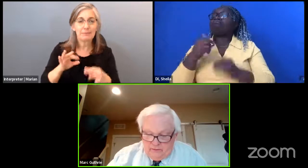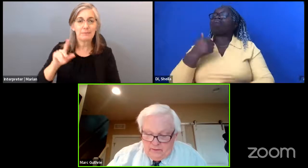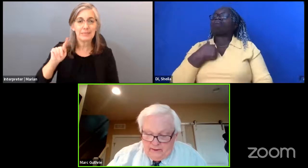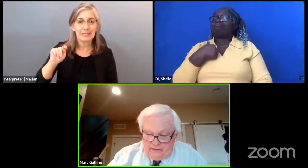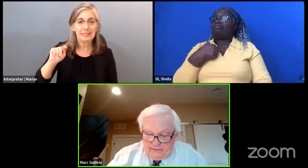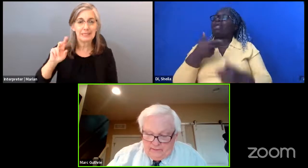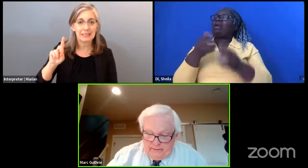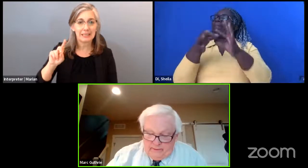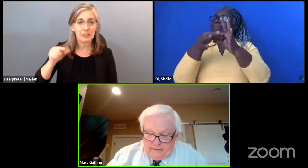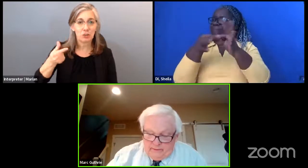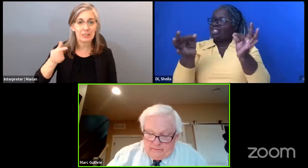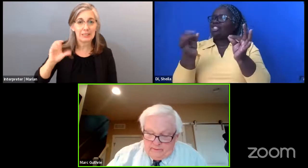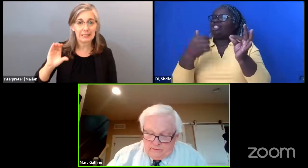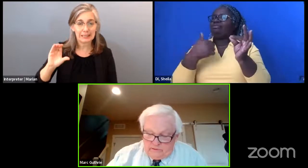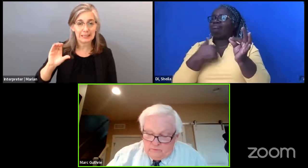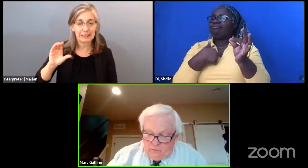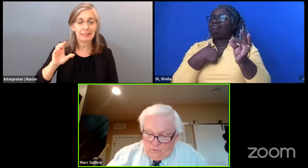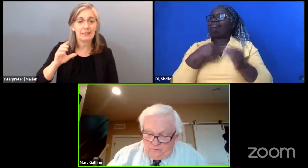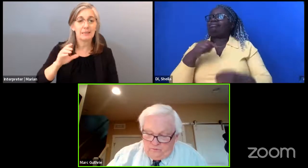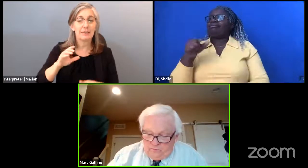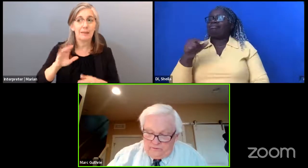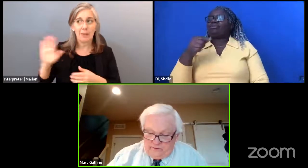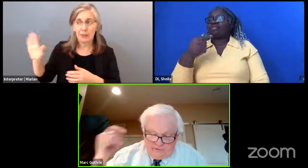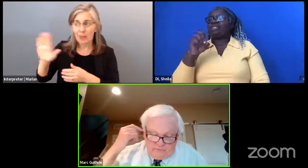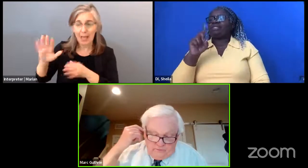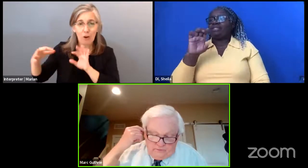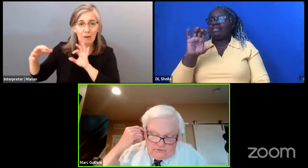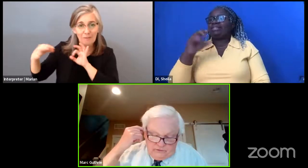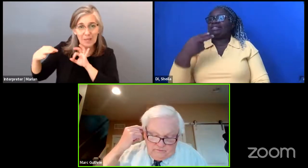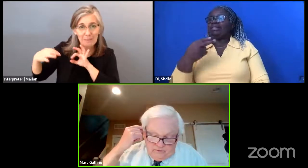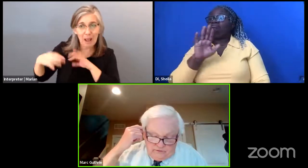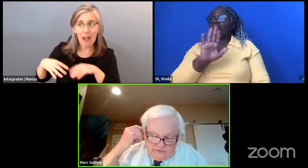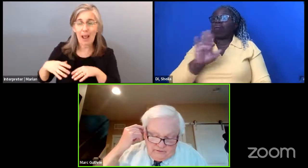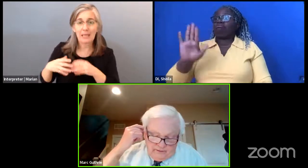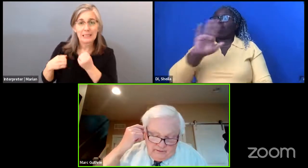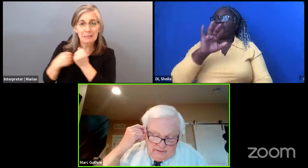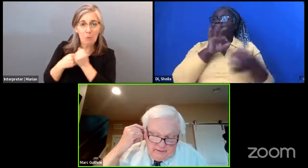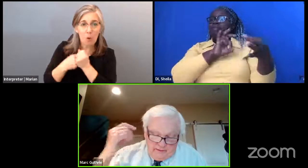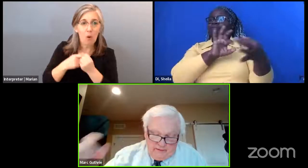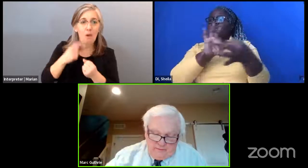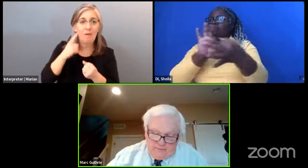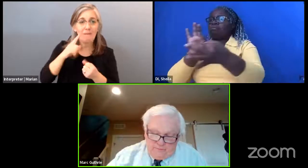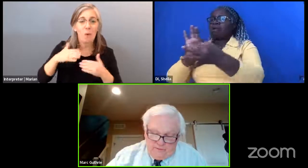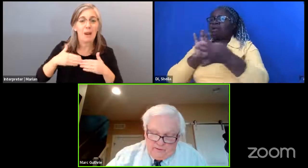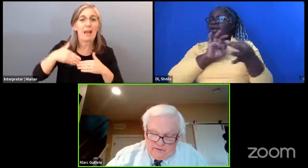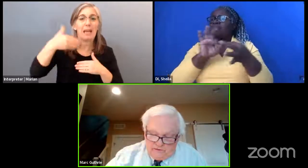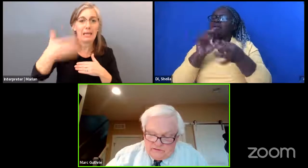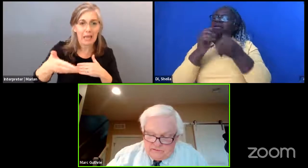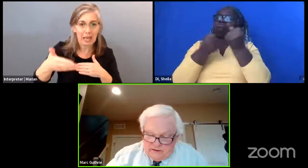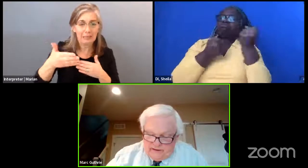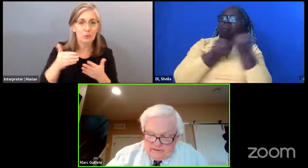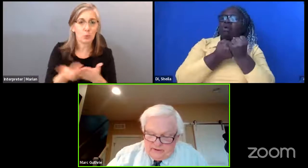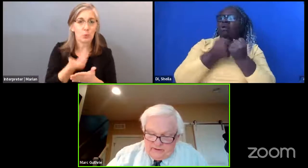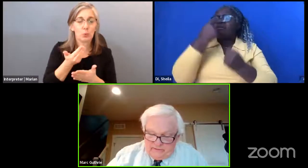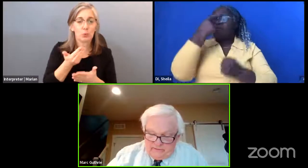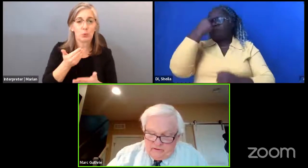feedback and support for the next version of the Voluntary Voting Systems Guidelines,